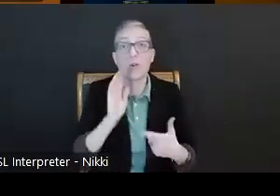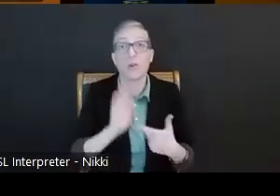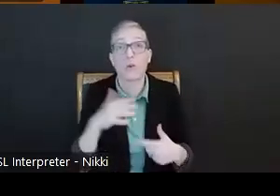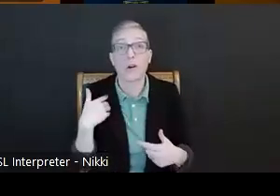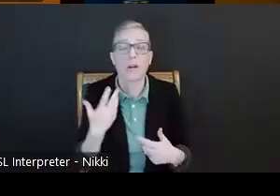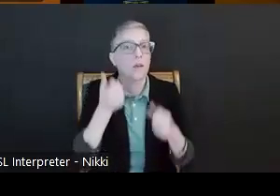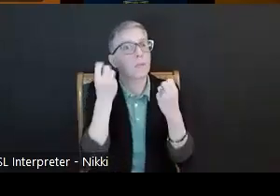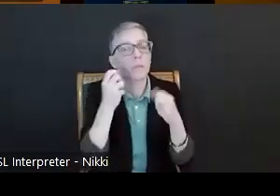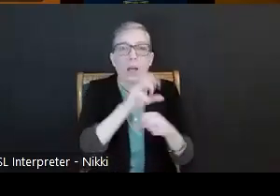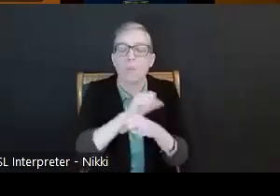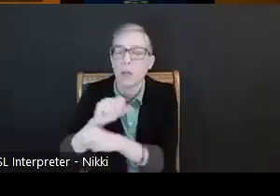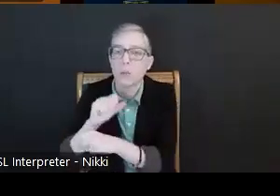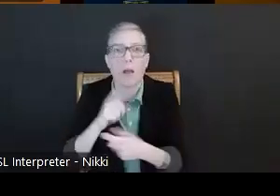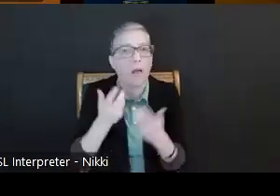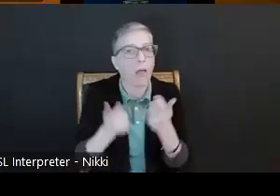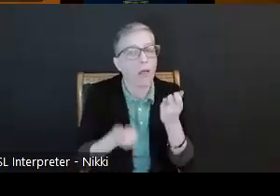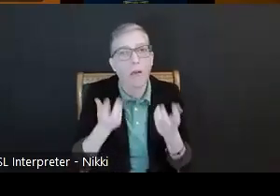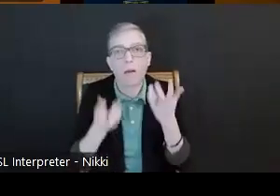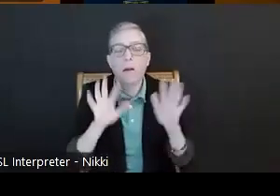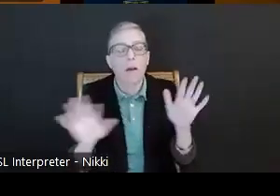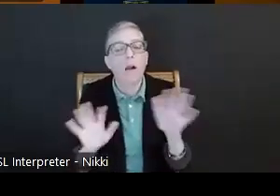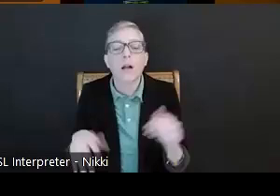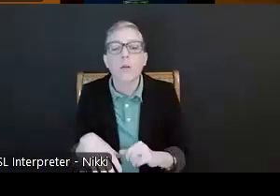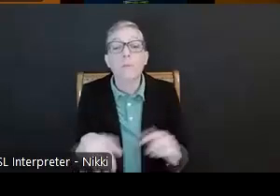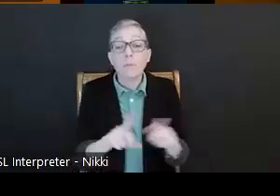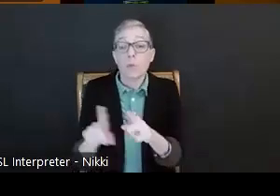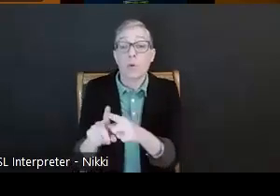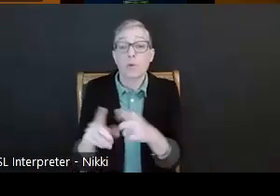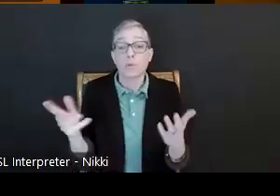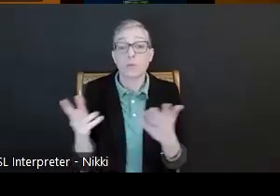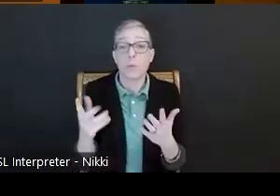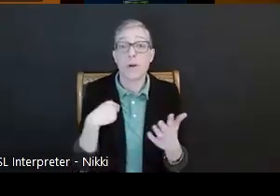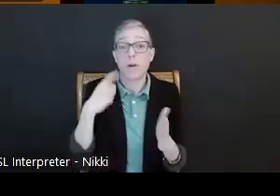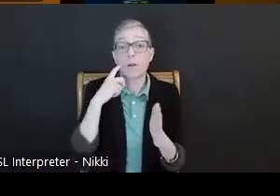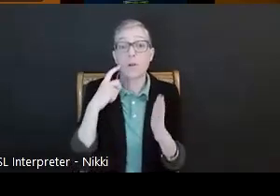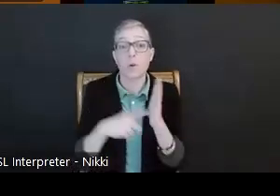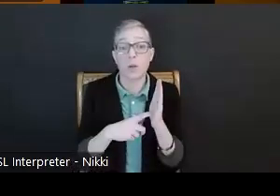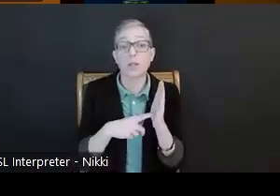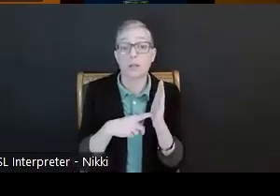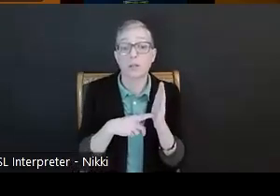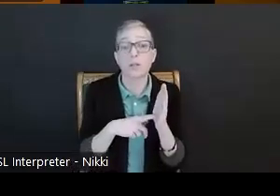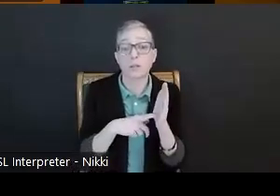it's not on here but that kind of came through that's neat is it does support this idea of diads